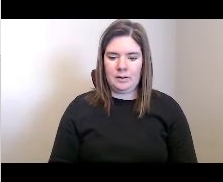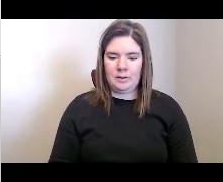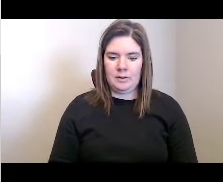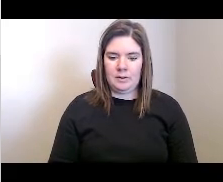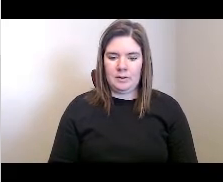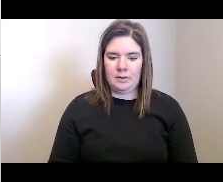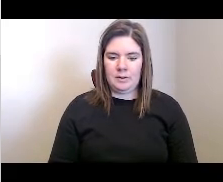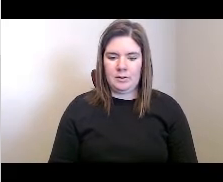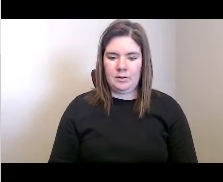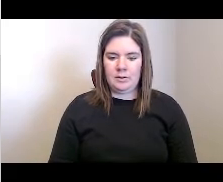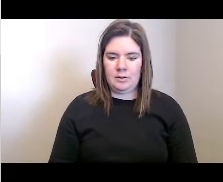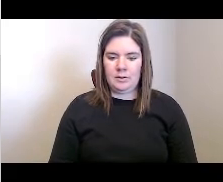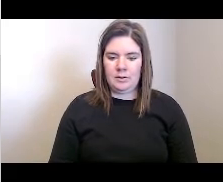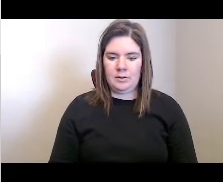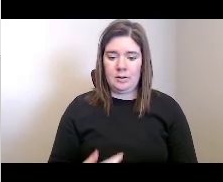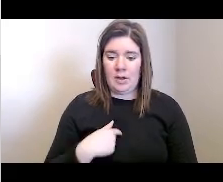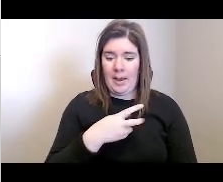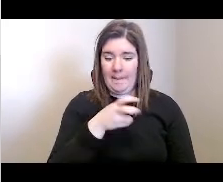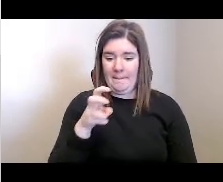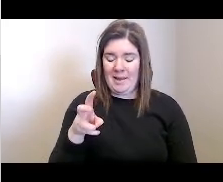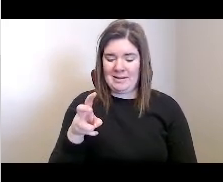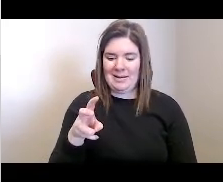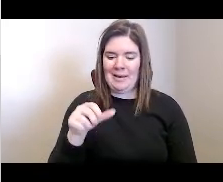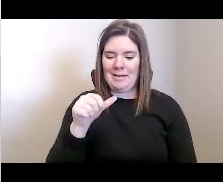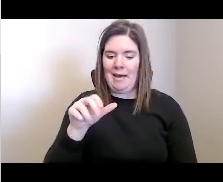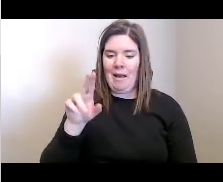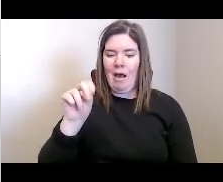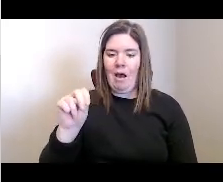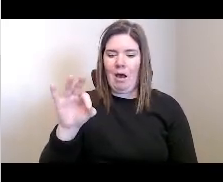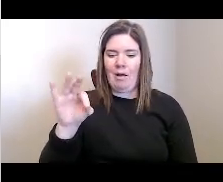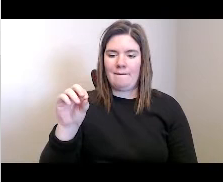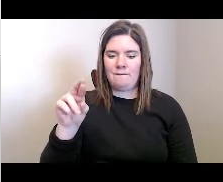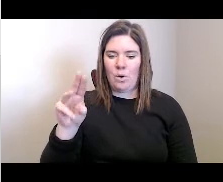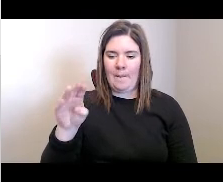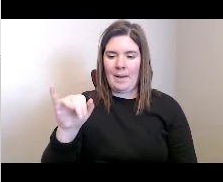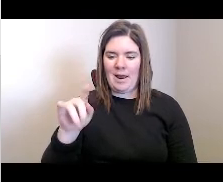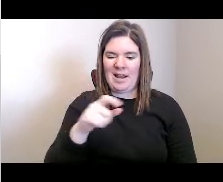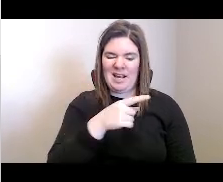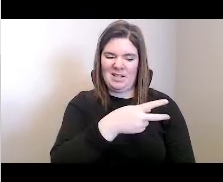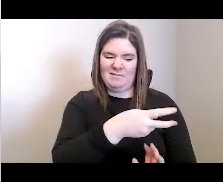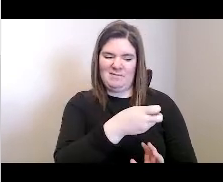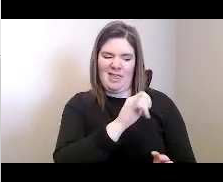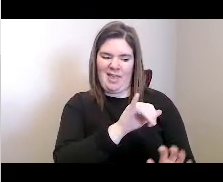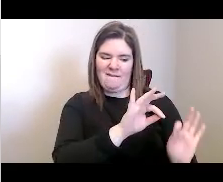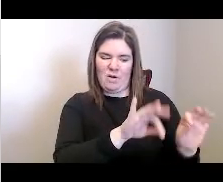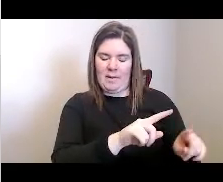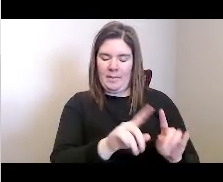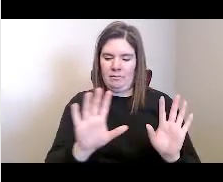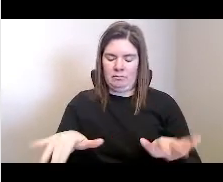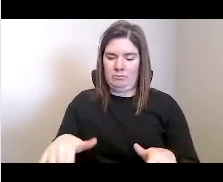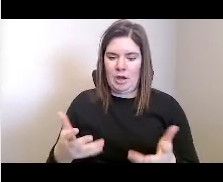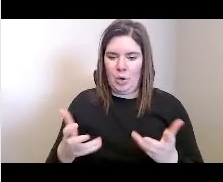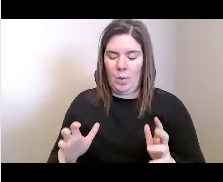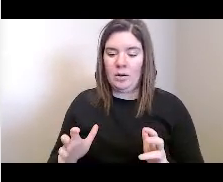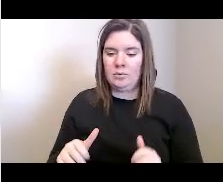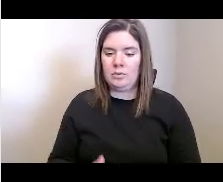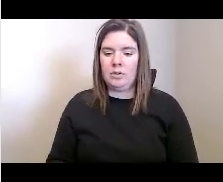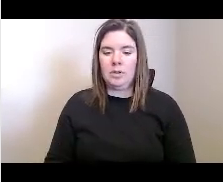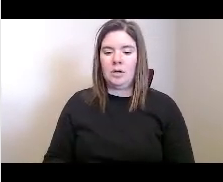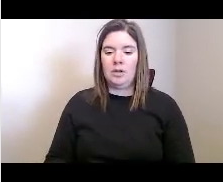Now I'm pasting it as unformatted text because it's picking up the text from my Word document, but I've got principles of web, web accessibility as the title.